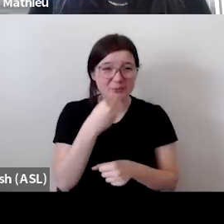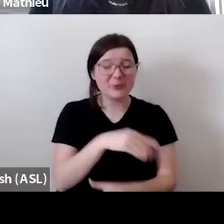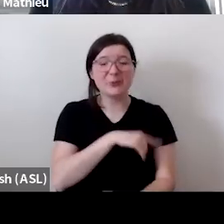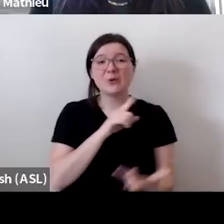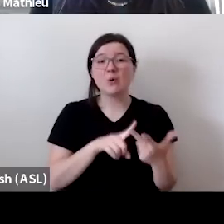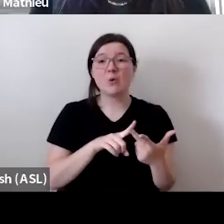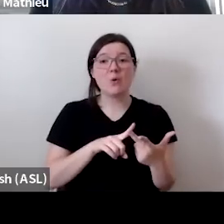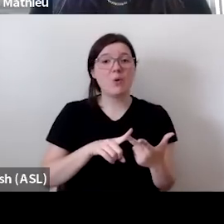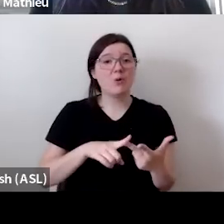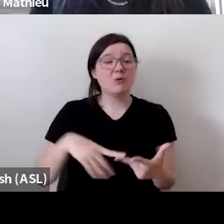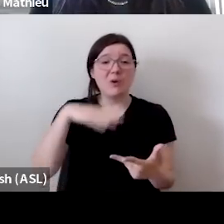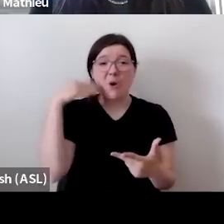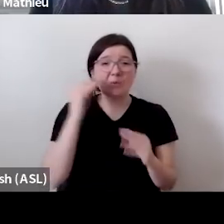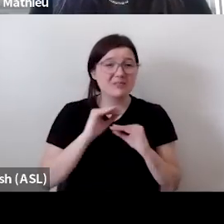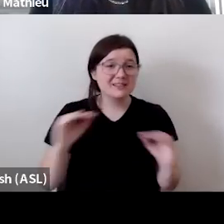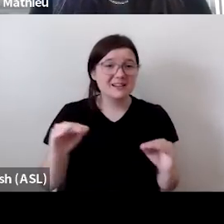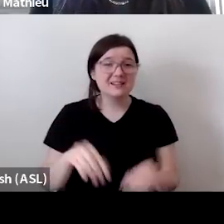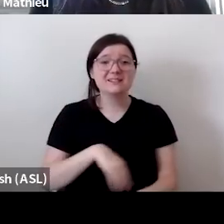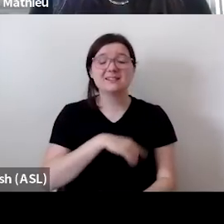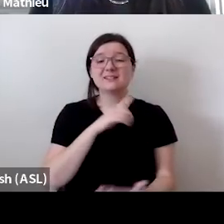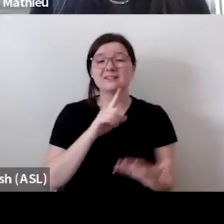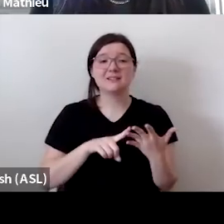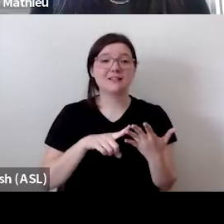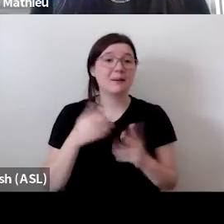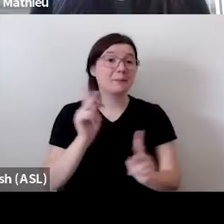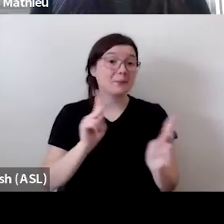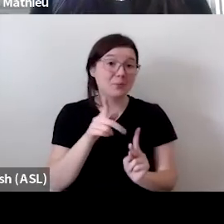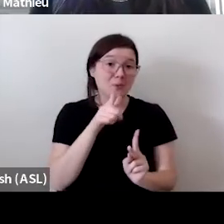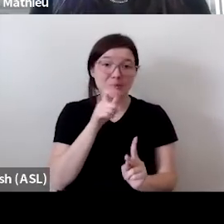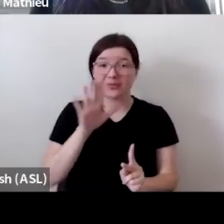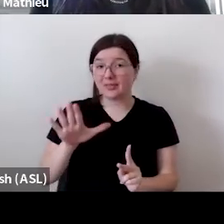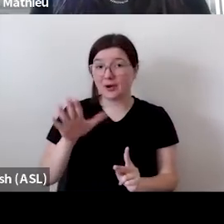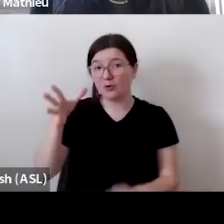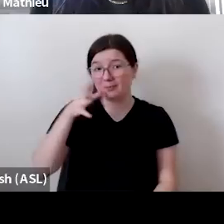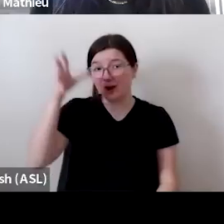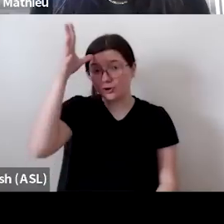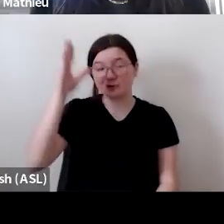We've worked with people who had parents who grew up in the depression era